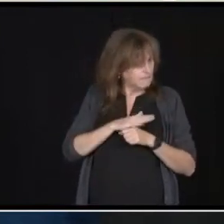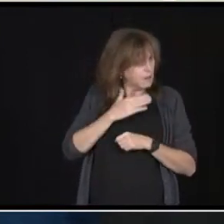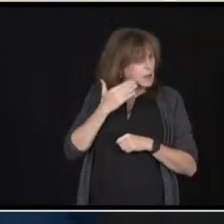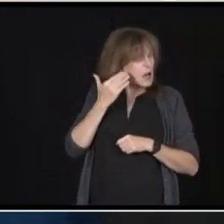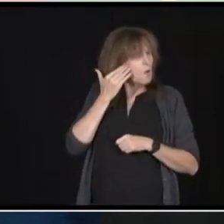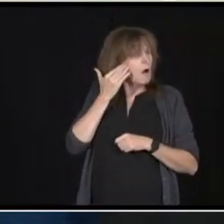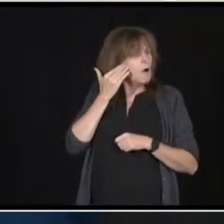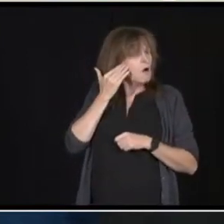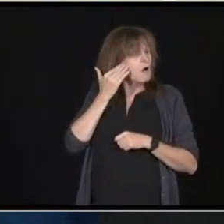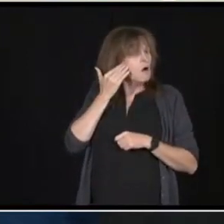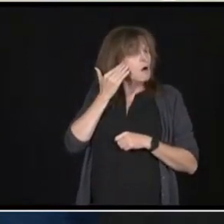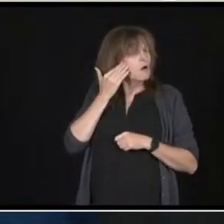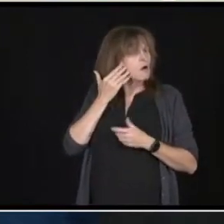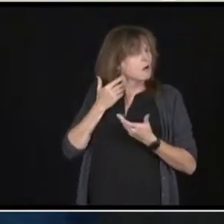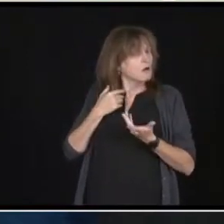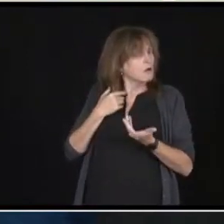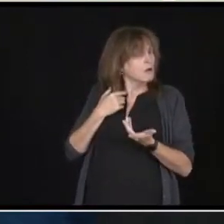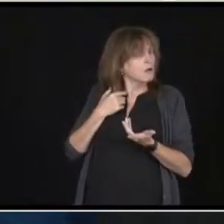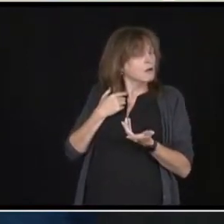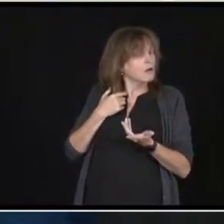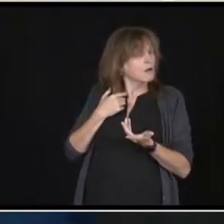of what places in the hotspots are facing or not?